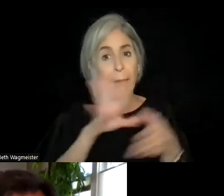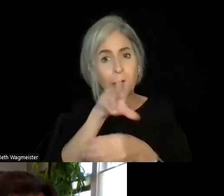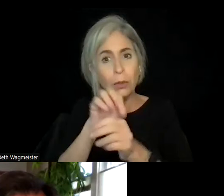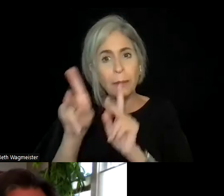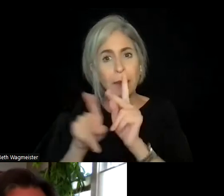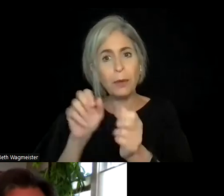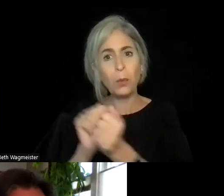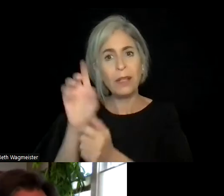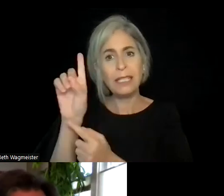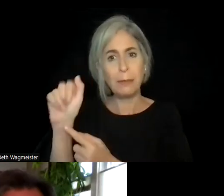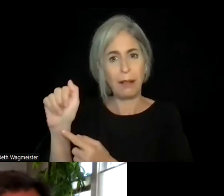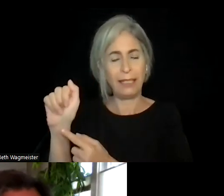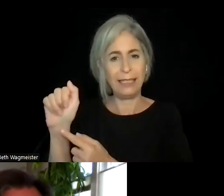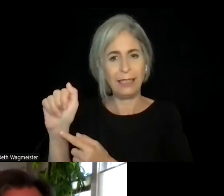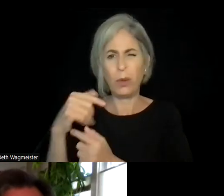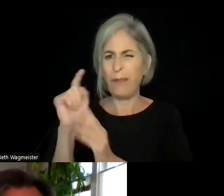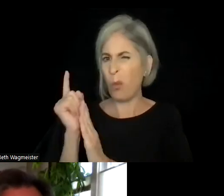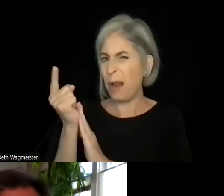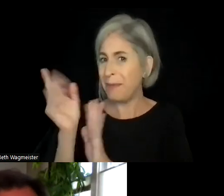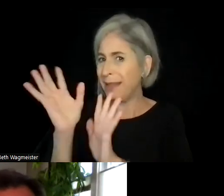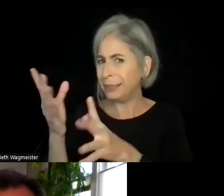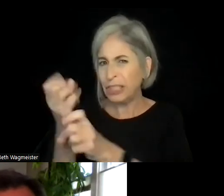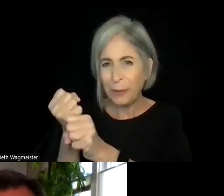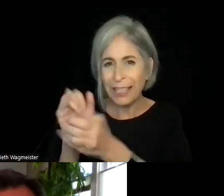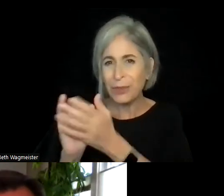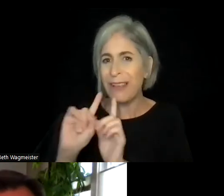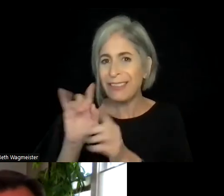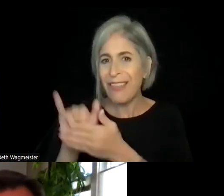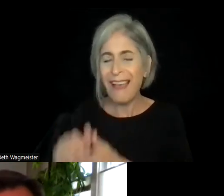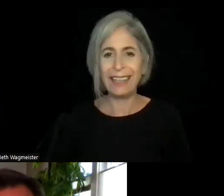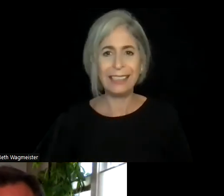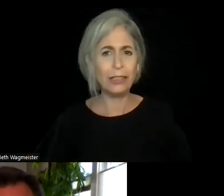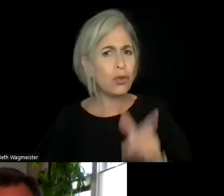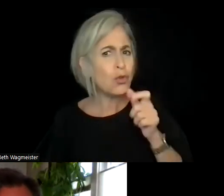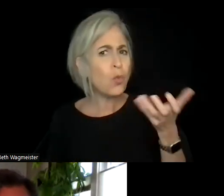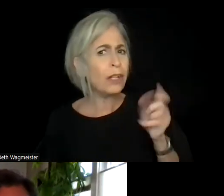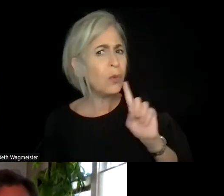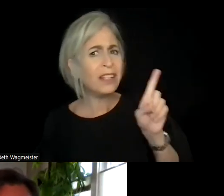opportunities for dialogue and scientists and members of the public including those with disabilities